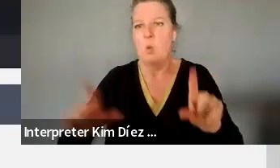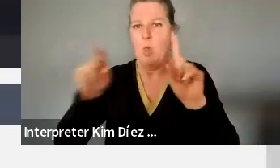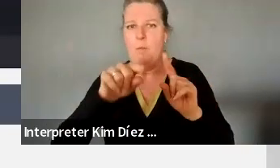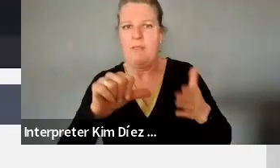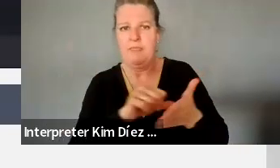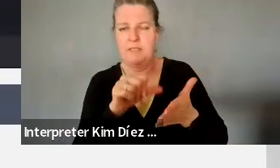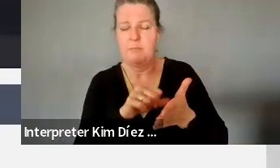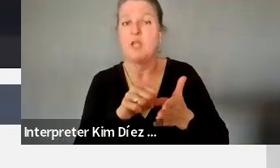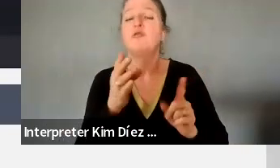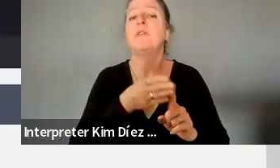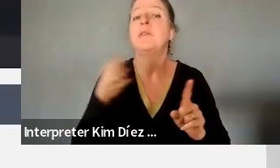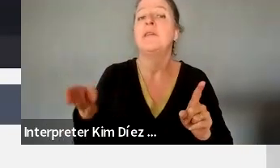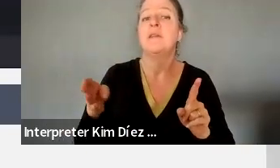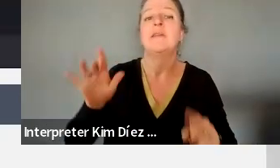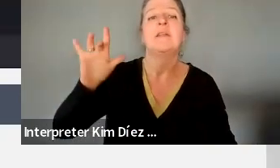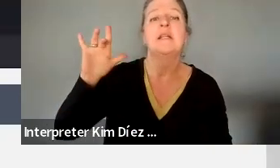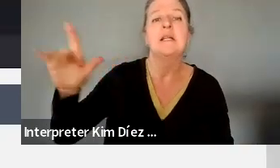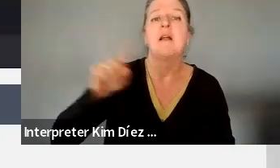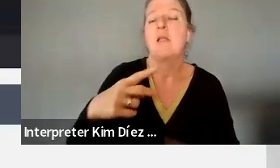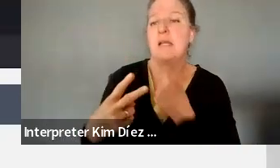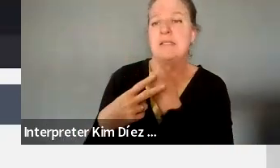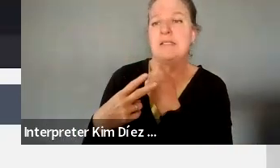is to click the Save button.